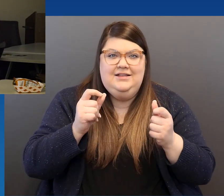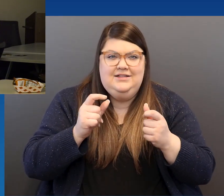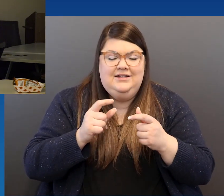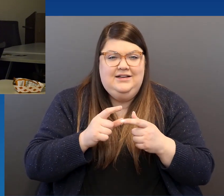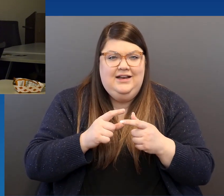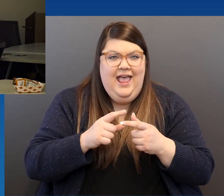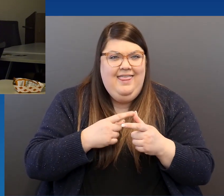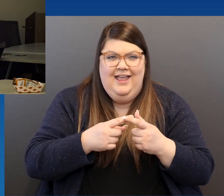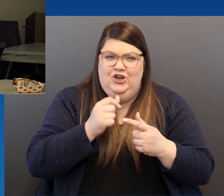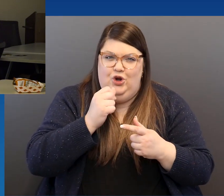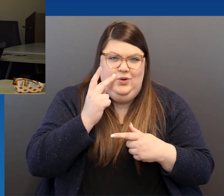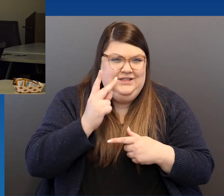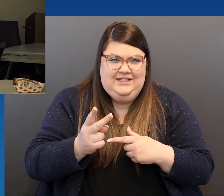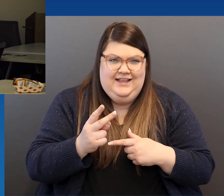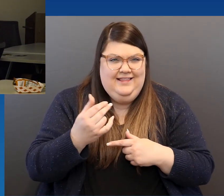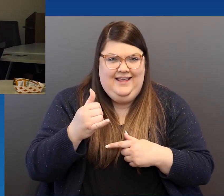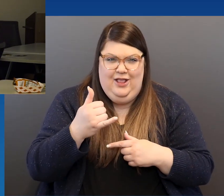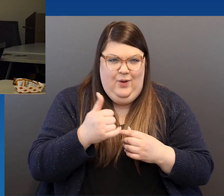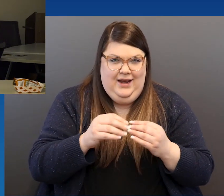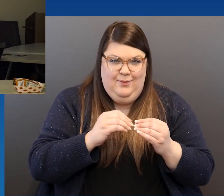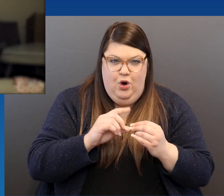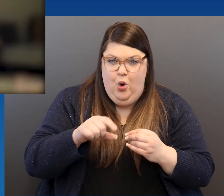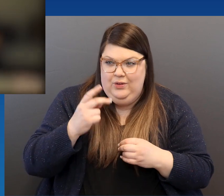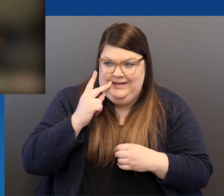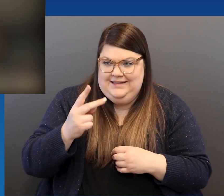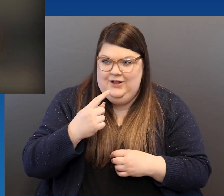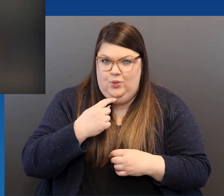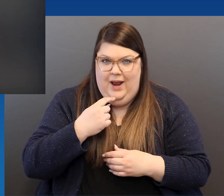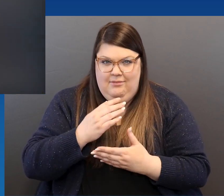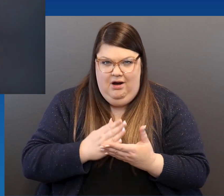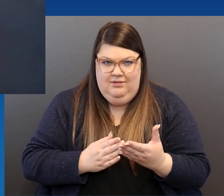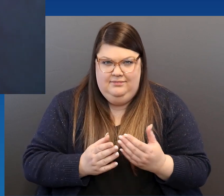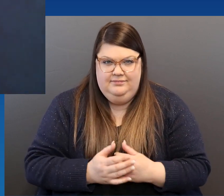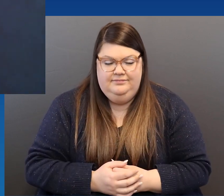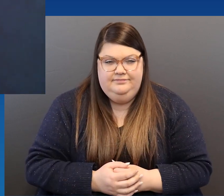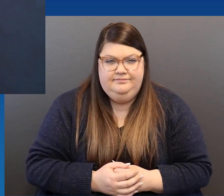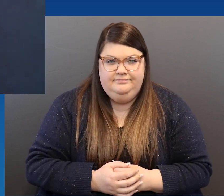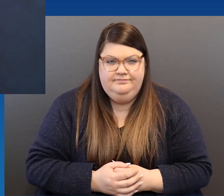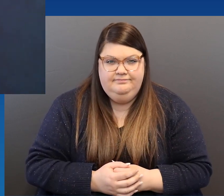you don't see the yellow anymore. All you see is red. [Intern] I don't wanna stay in this relationship